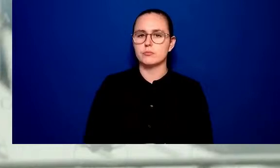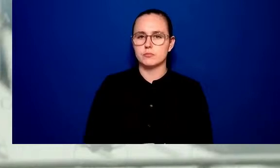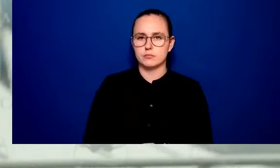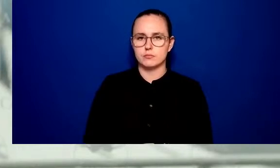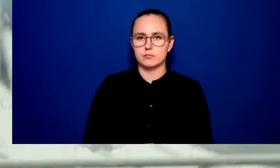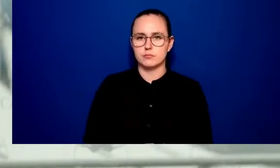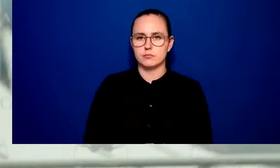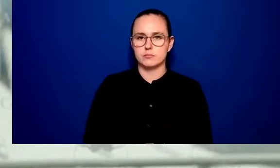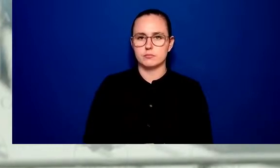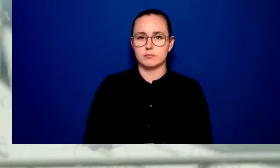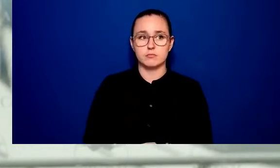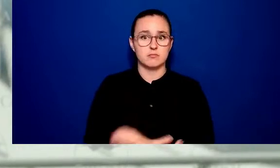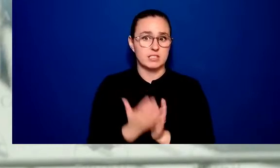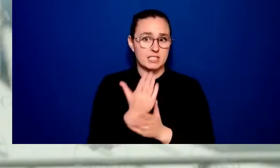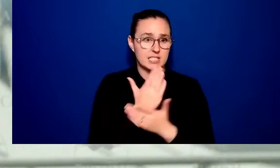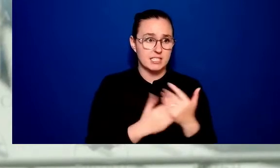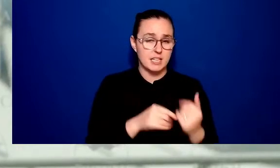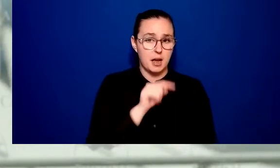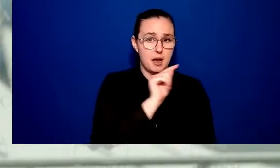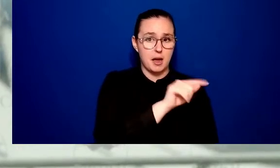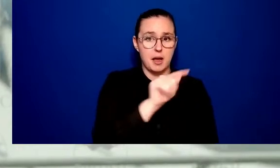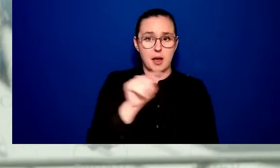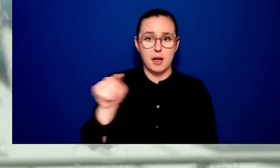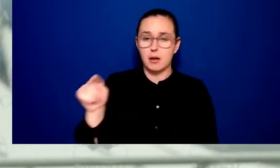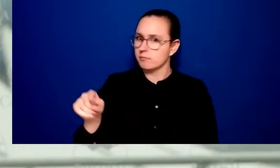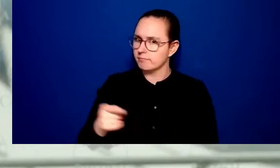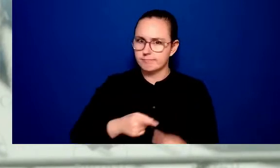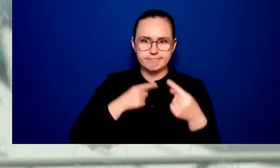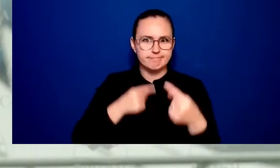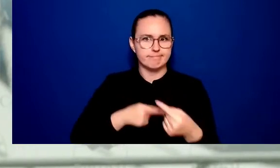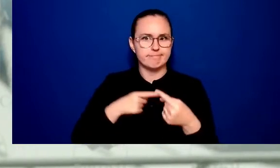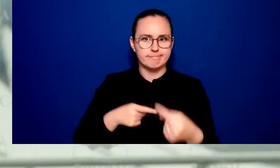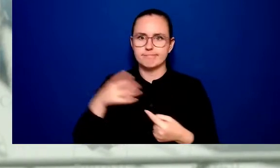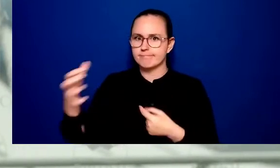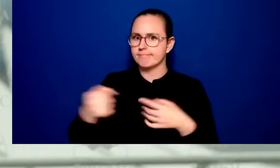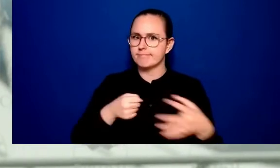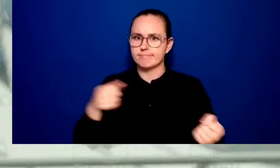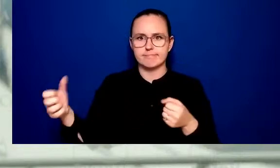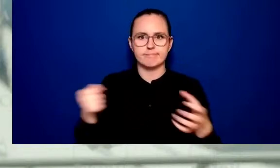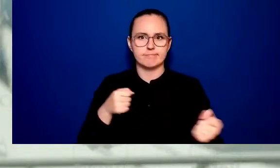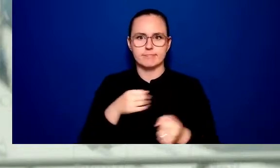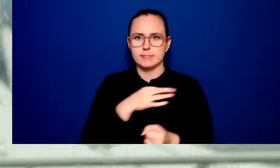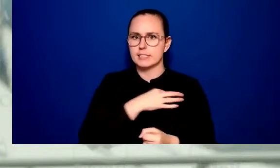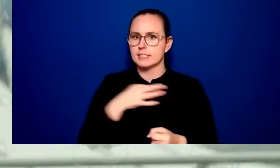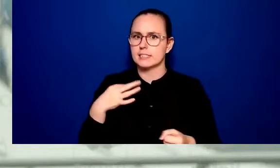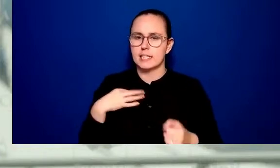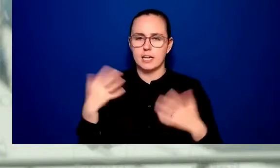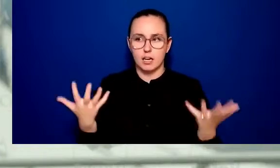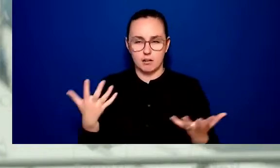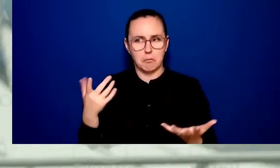staffing. We were told by the ministry staff last week that the government will allocate resources as needed if some